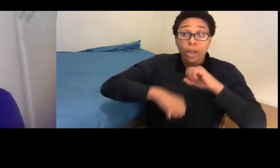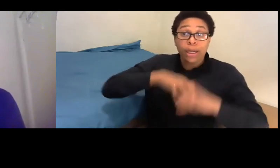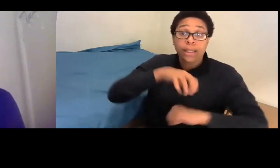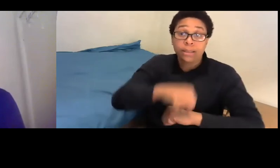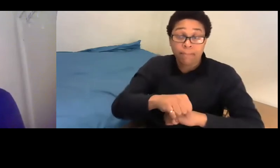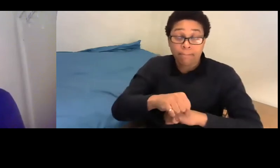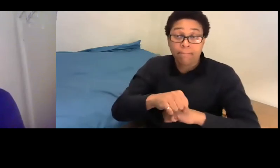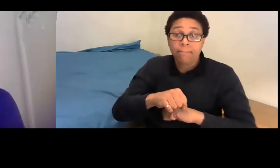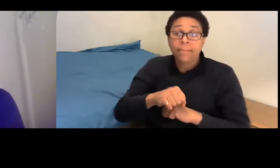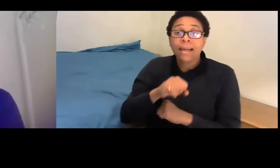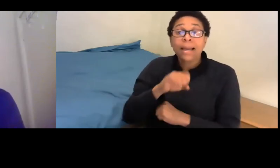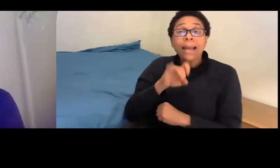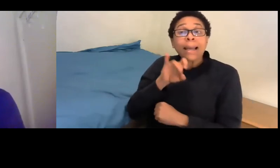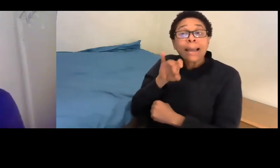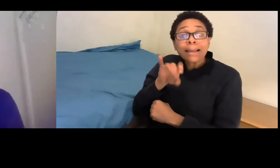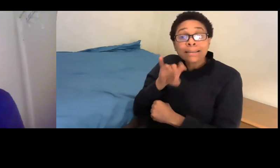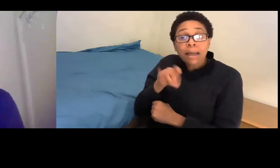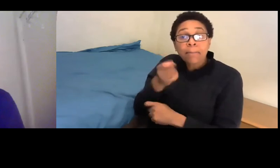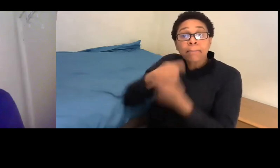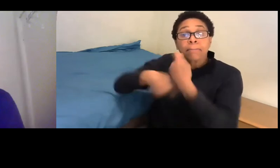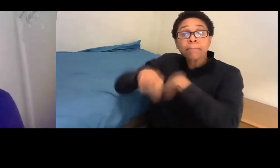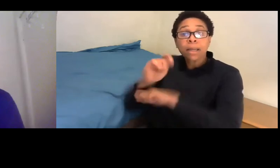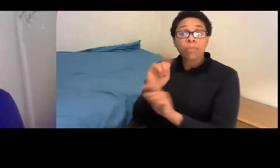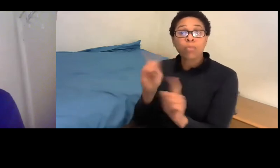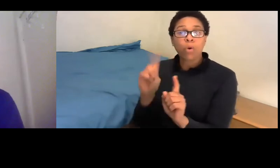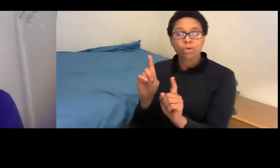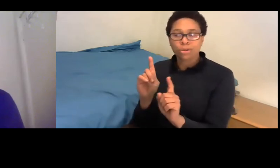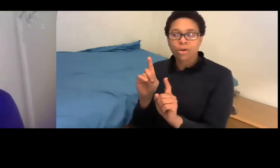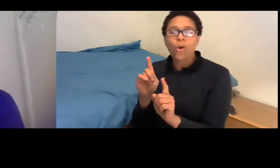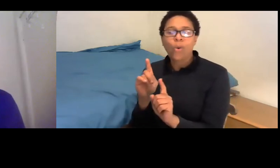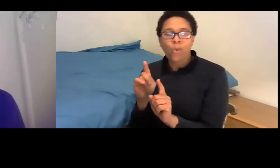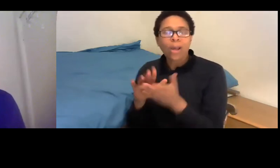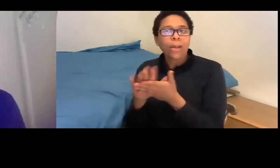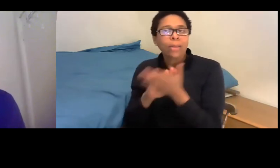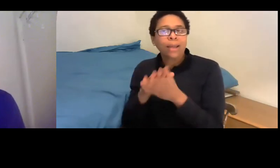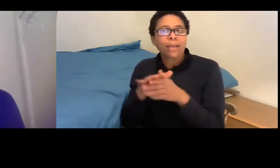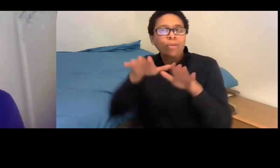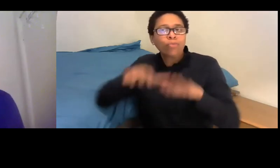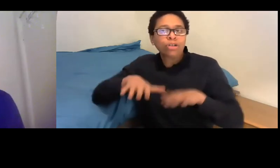became an instrument for the British to organize its colonial